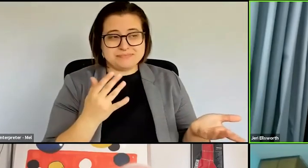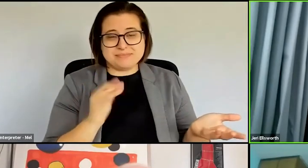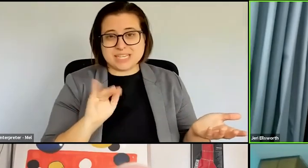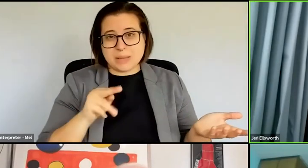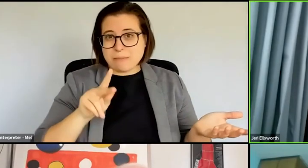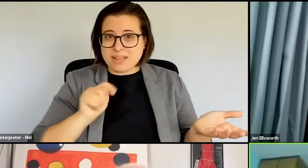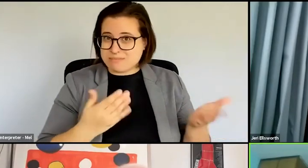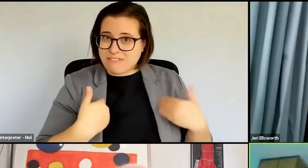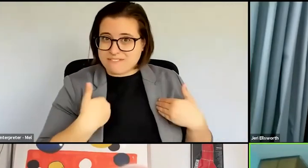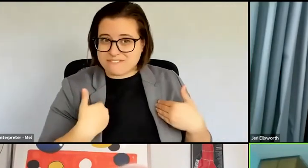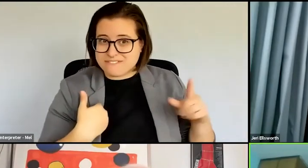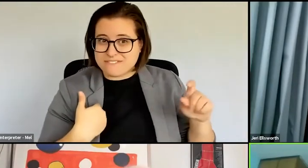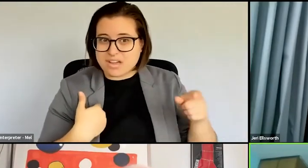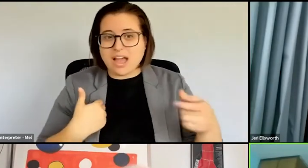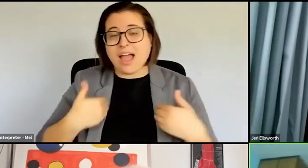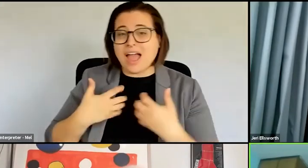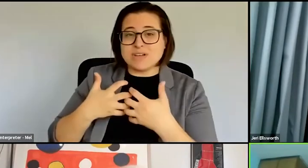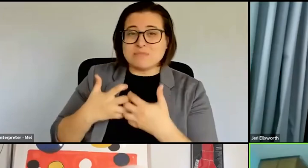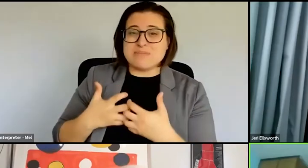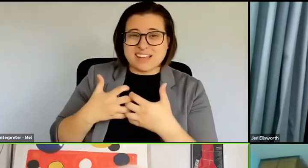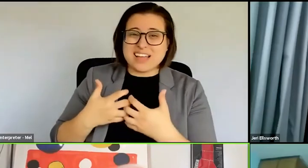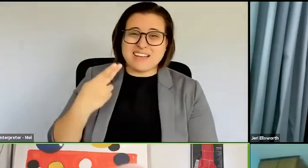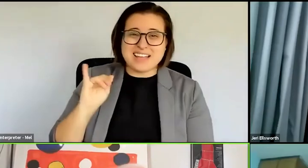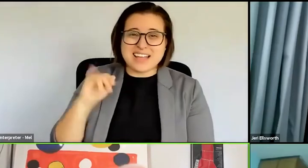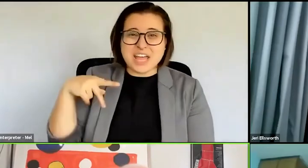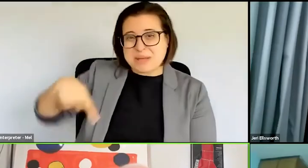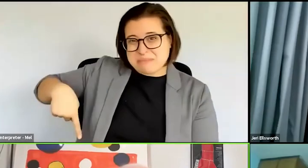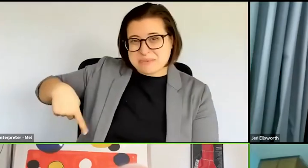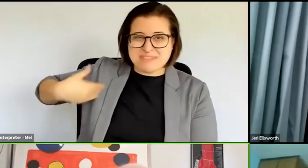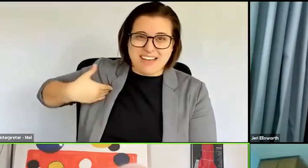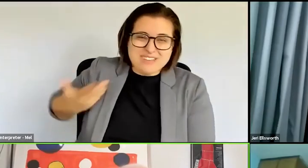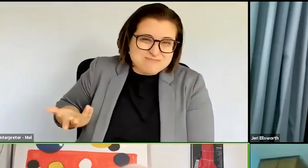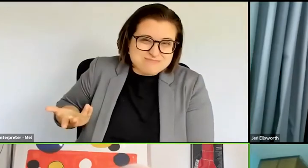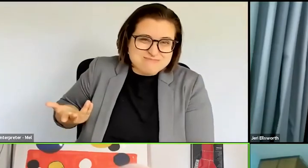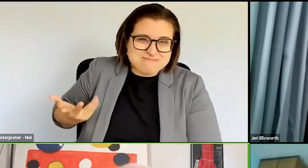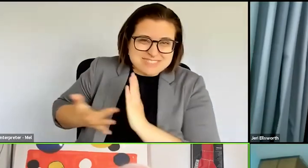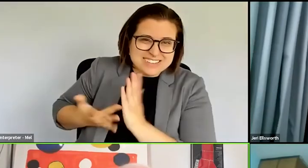I have a mechanical hip so I actually do, because yes it doesn't help very much